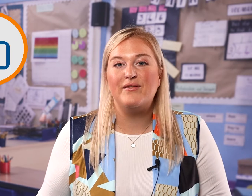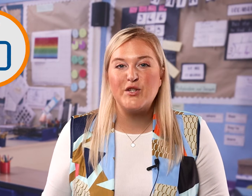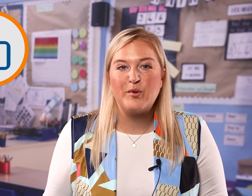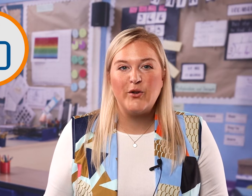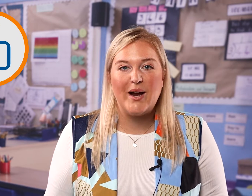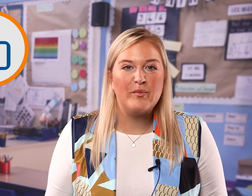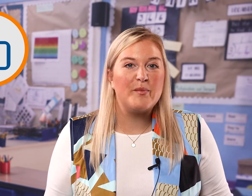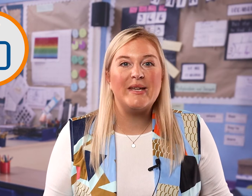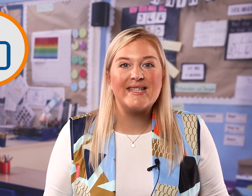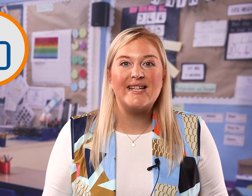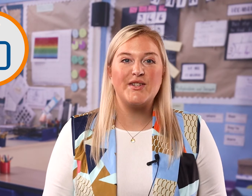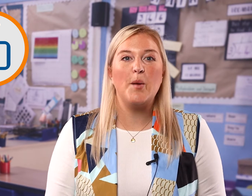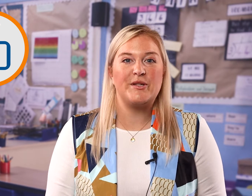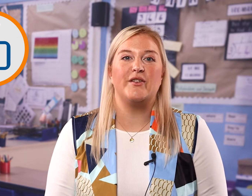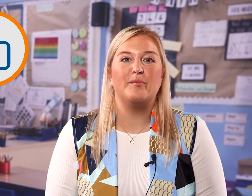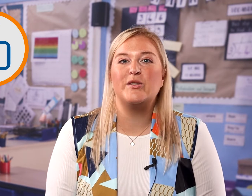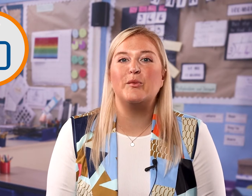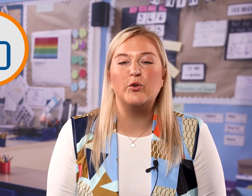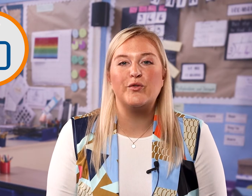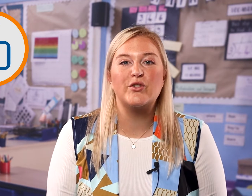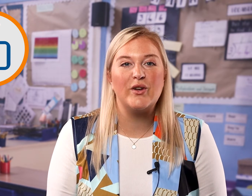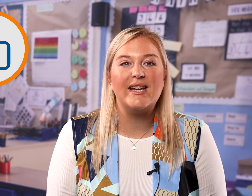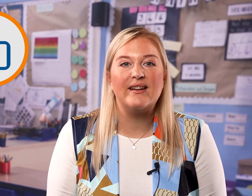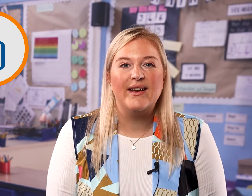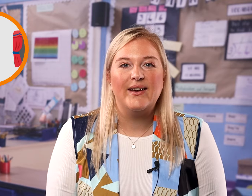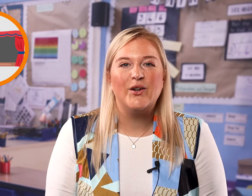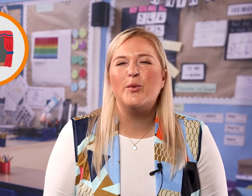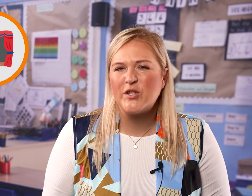a television programme with a BSL interpreter in the bottom corner of the screen or watched